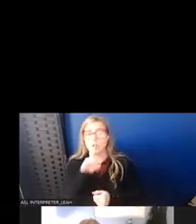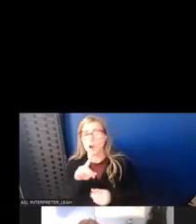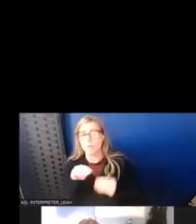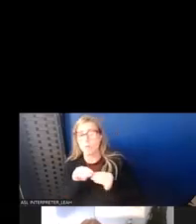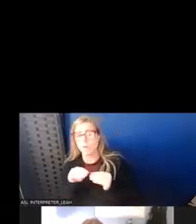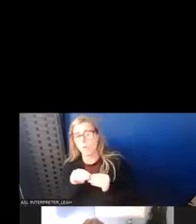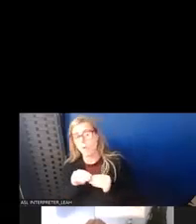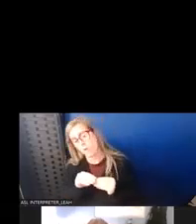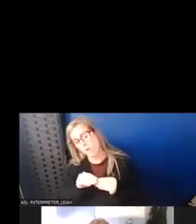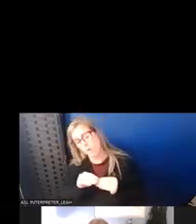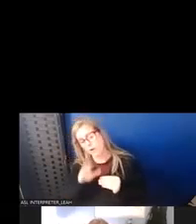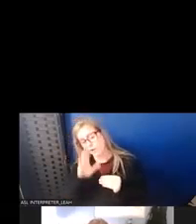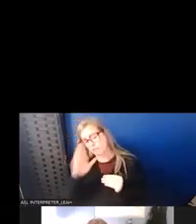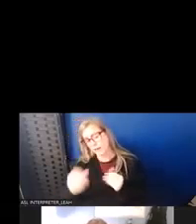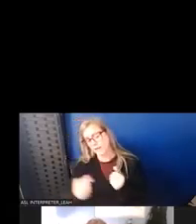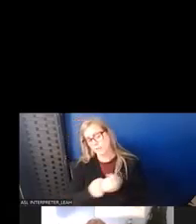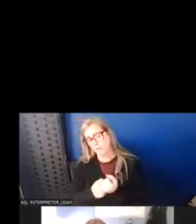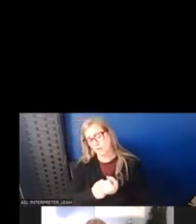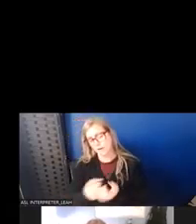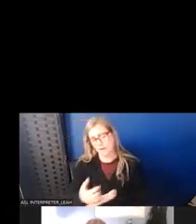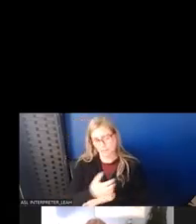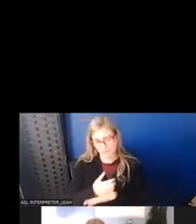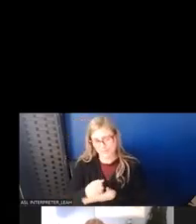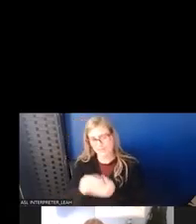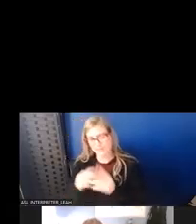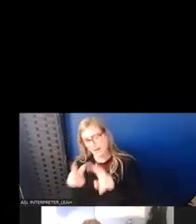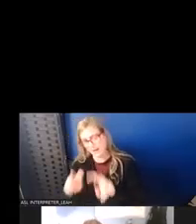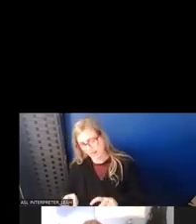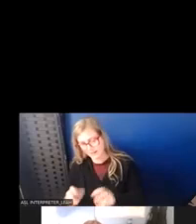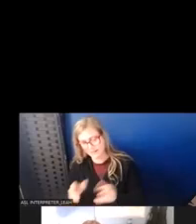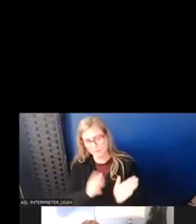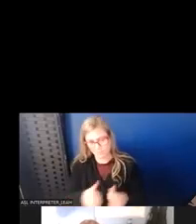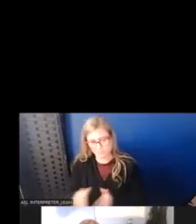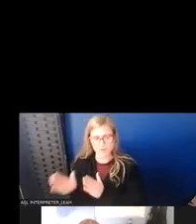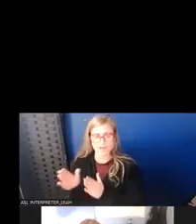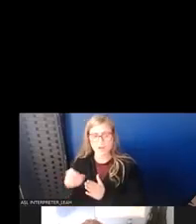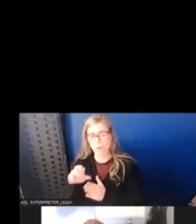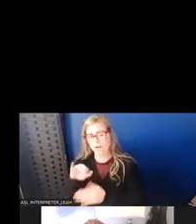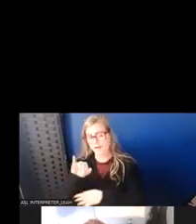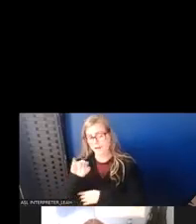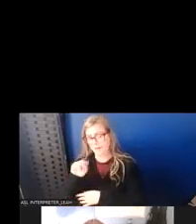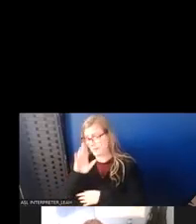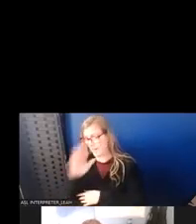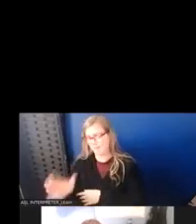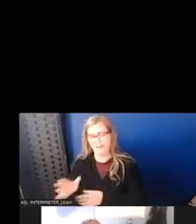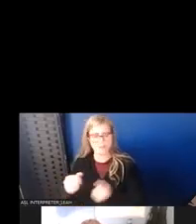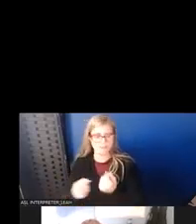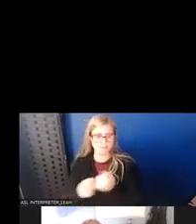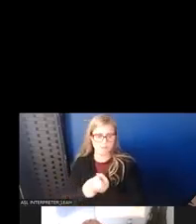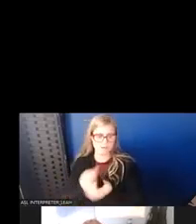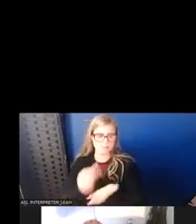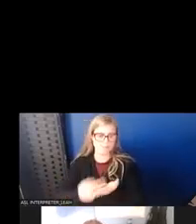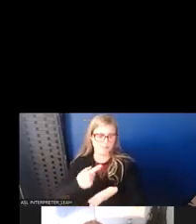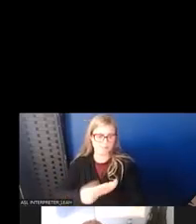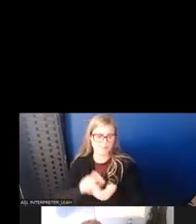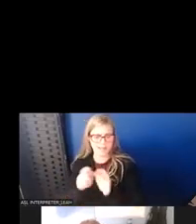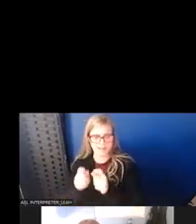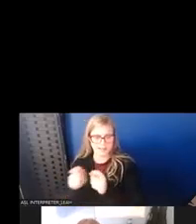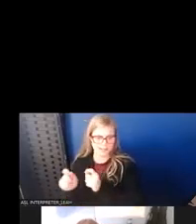support like collecting, analyzing, preparing or indirect support, discussing, editing, those kinds of things, then it is